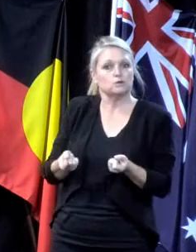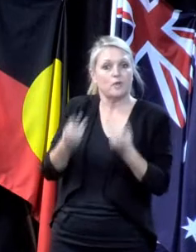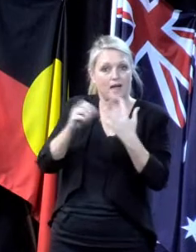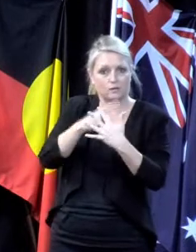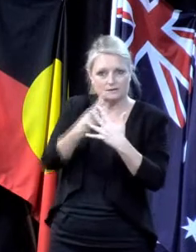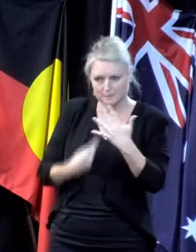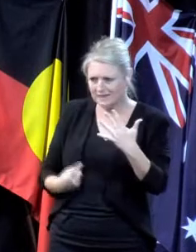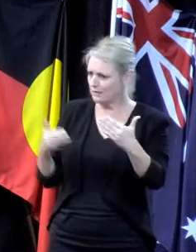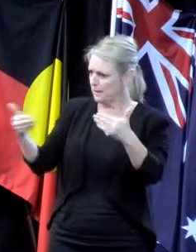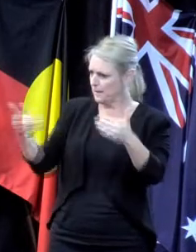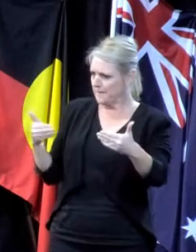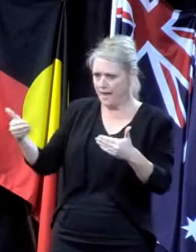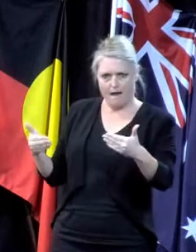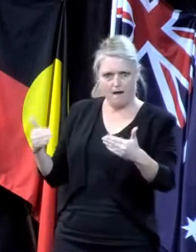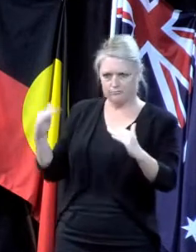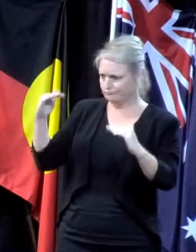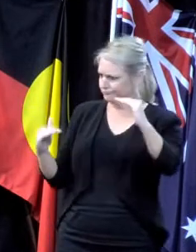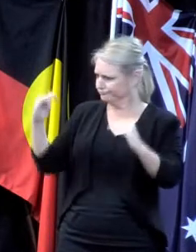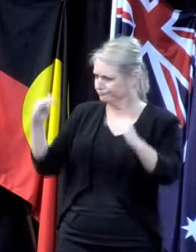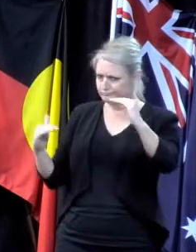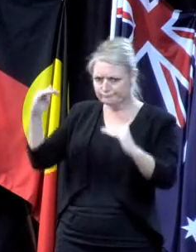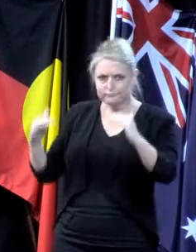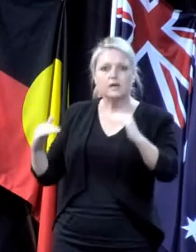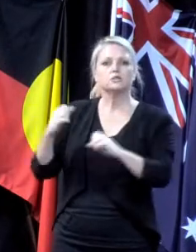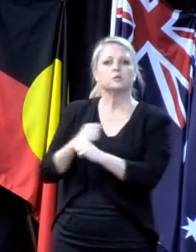to ensure that we’re providing an equitable service in our school.